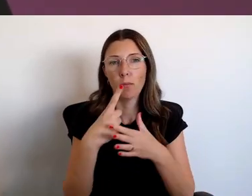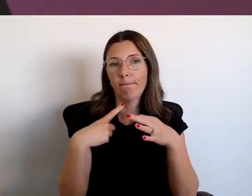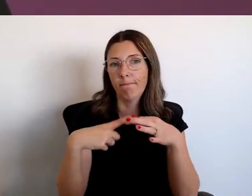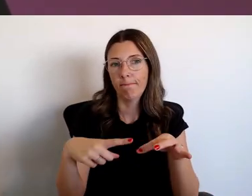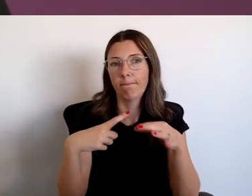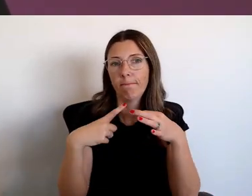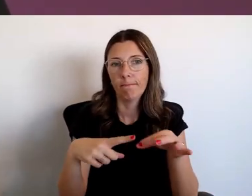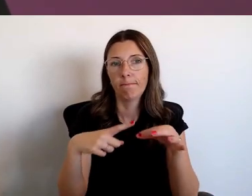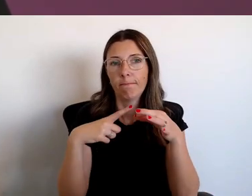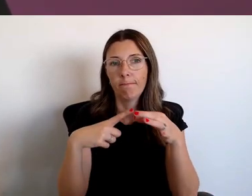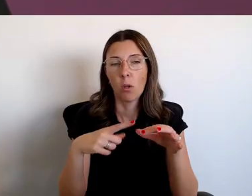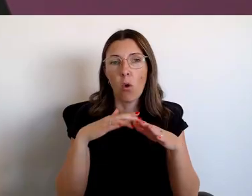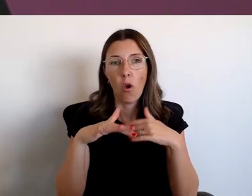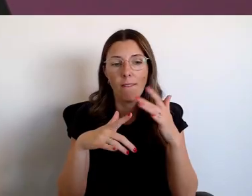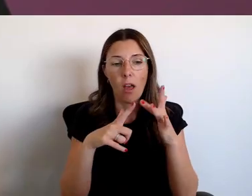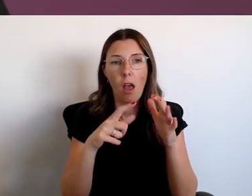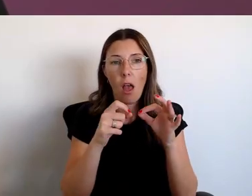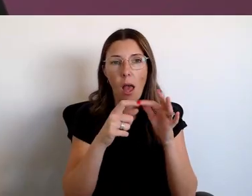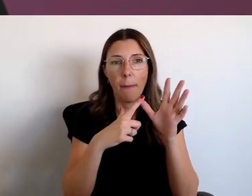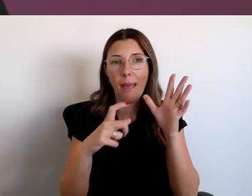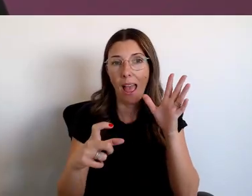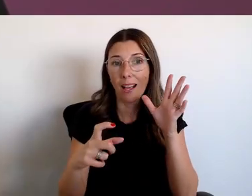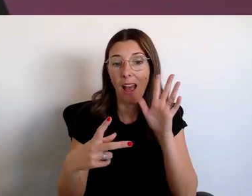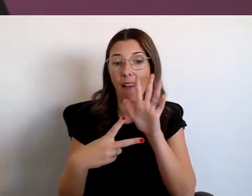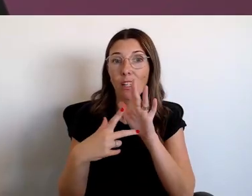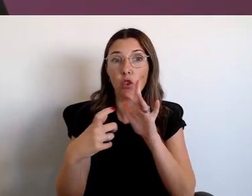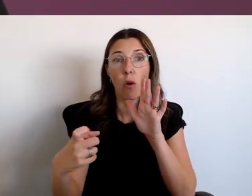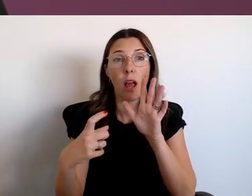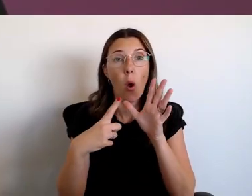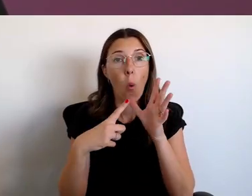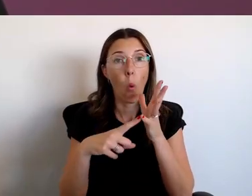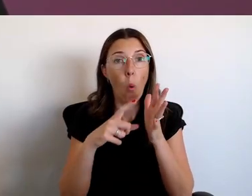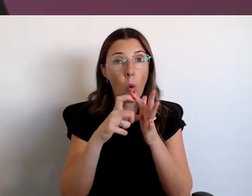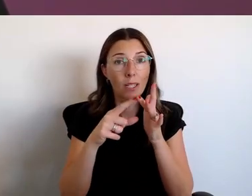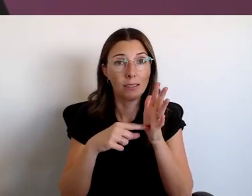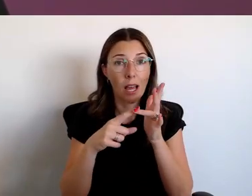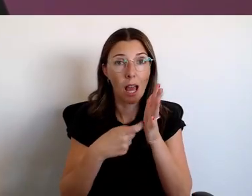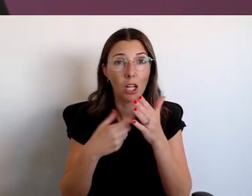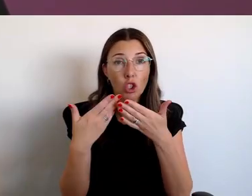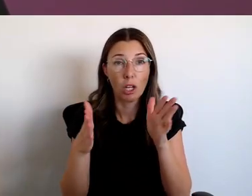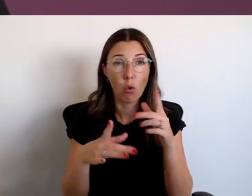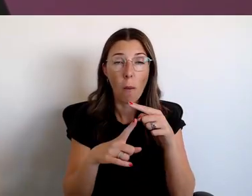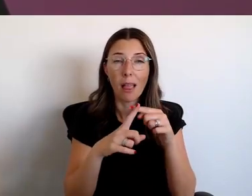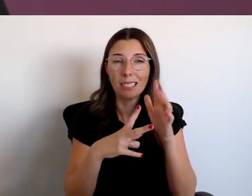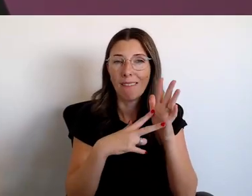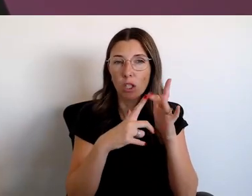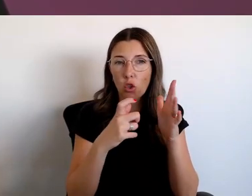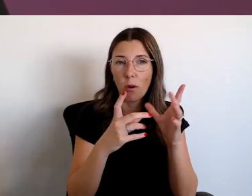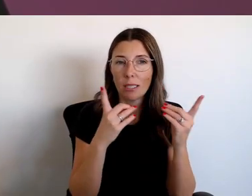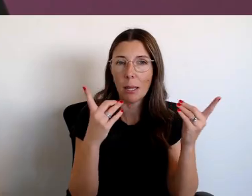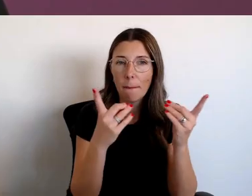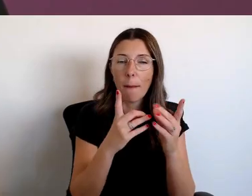questions of IBAC, the Victorian Auditor General's Office, and the Victorian Department of Government Services.